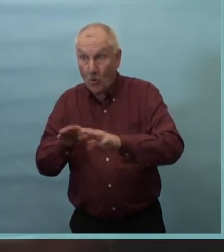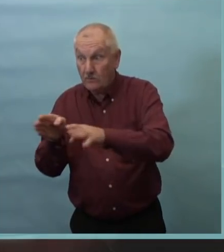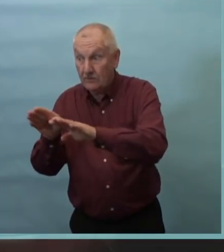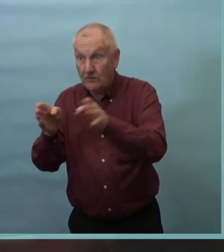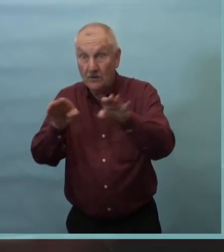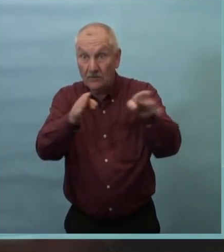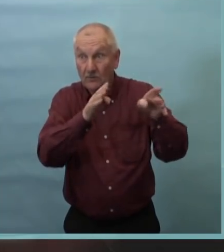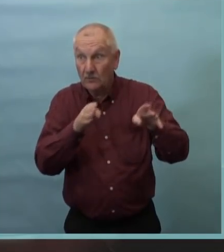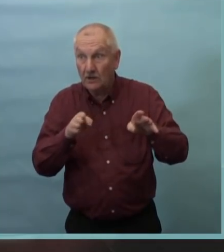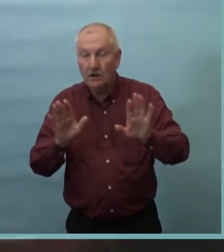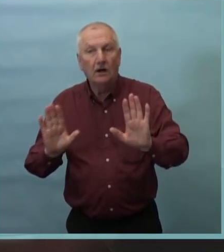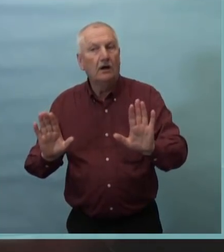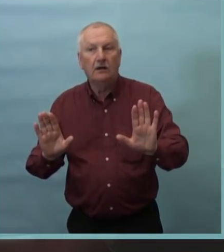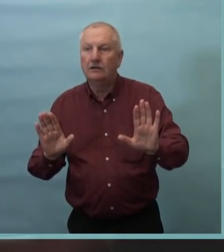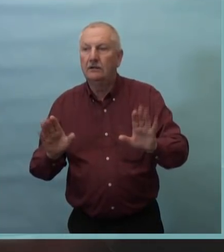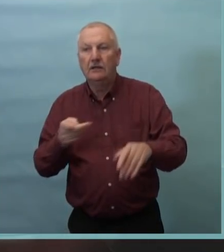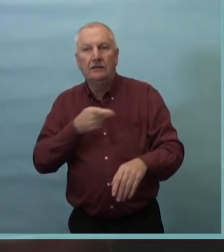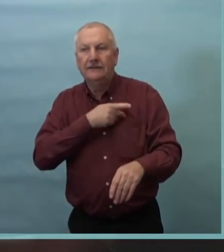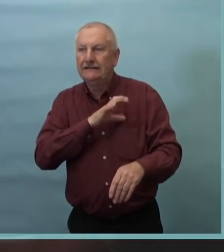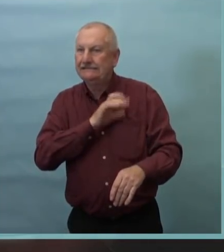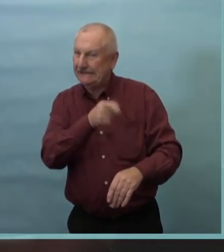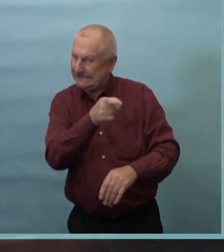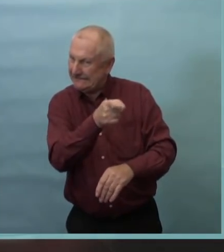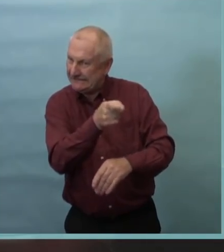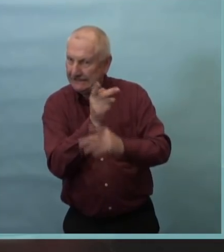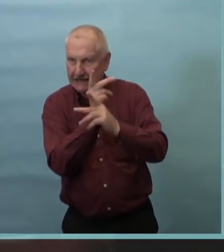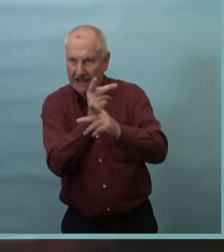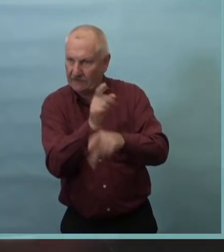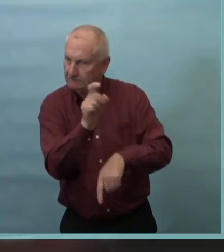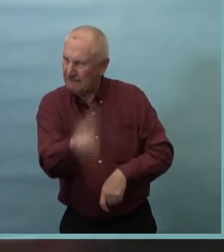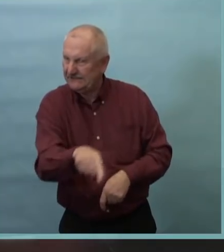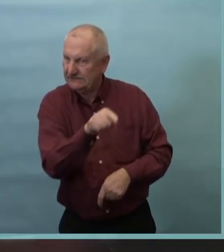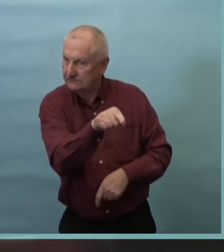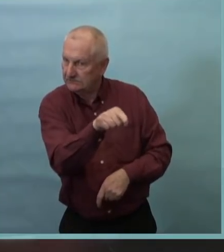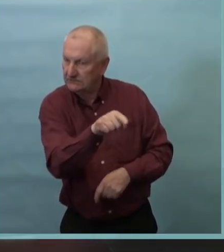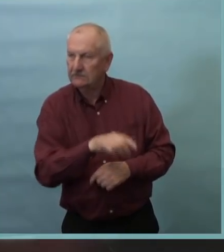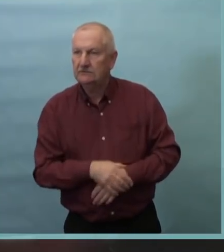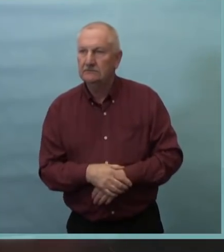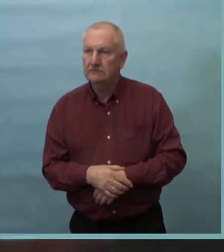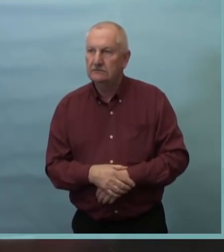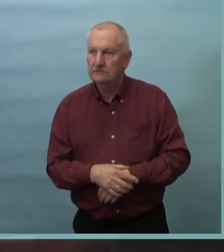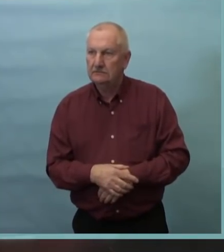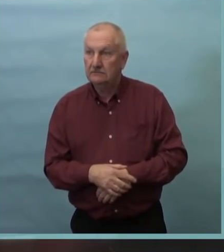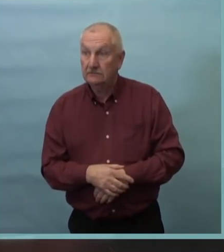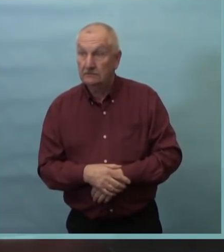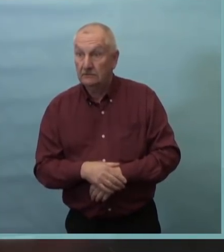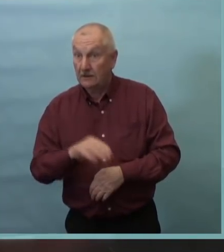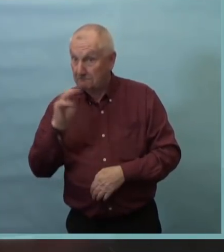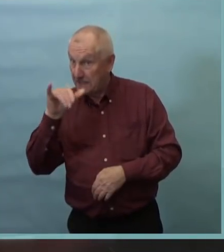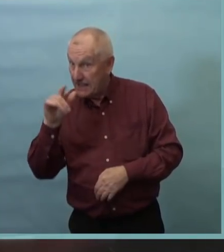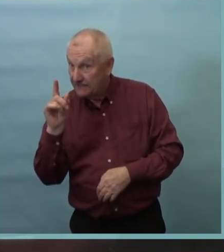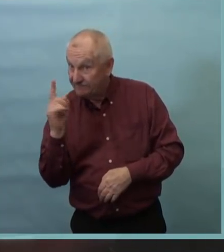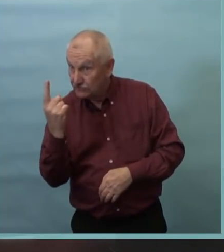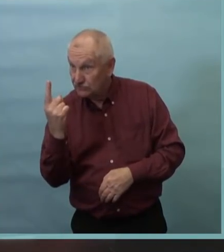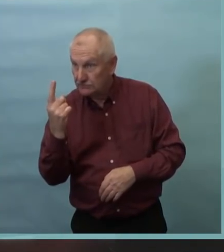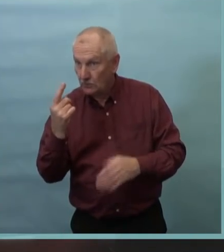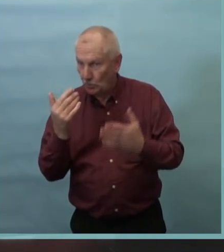beginning on May 1st staff in nursing and Support Services who typically work